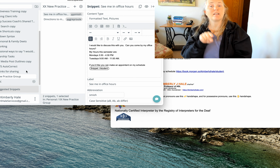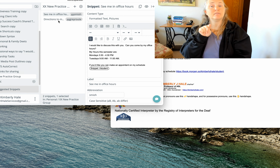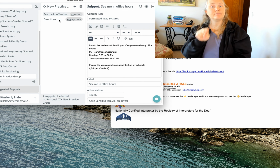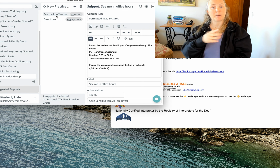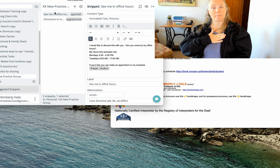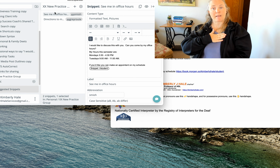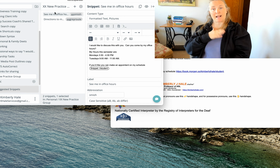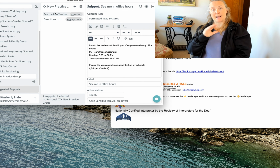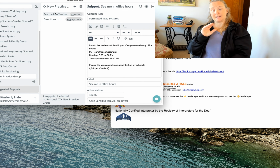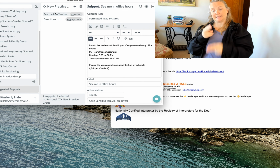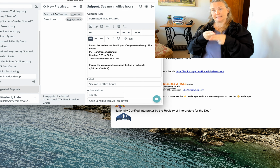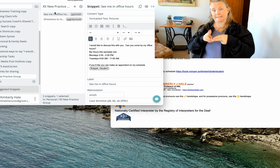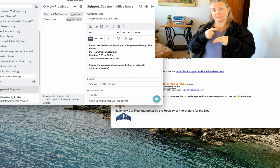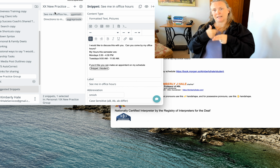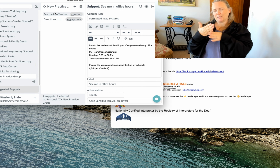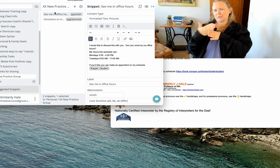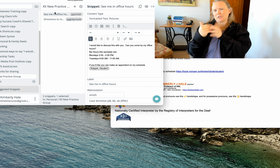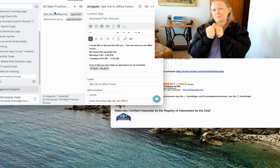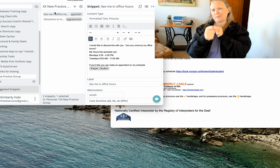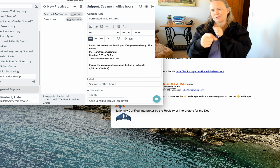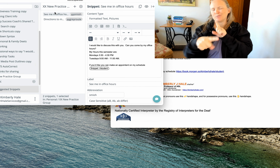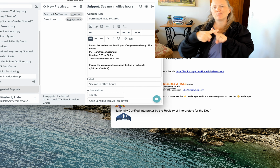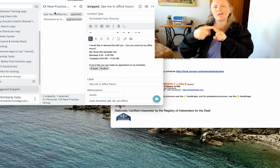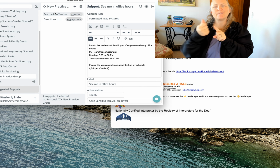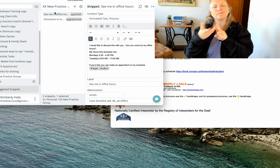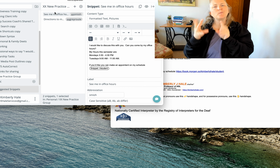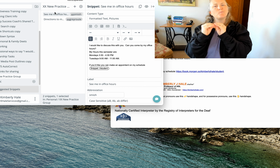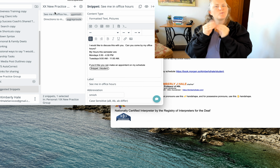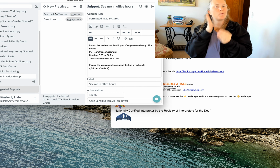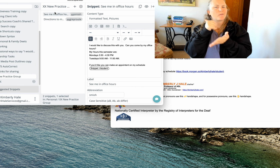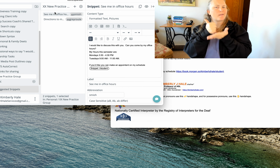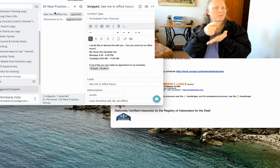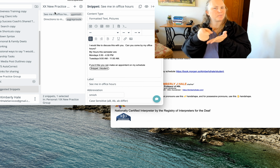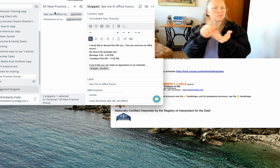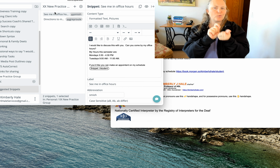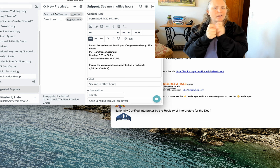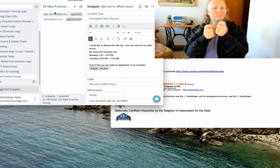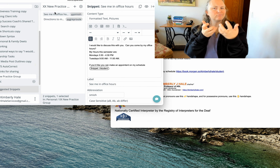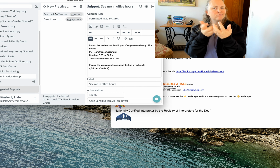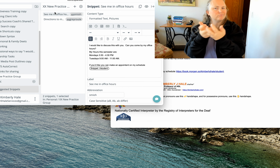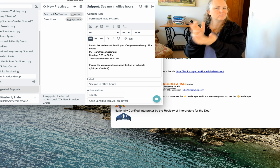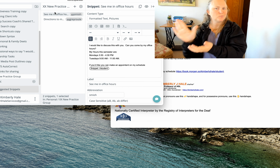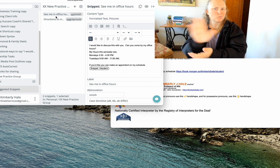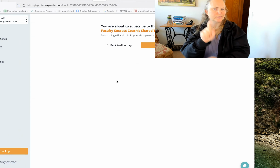These snippets with you as well as a slew of other snippets that you might find helpful that you can adapt for your own needs.